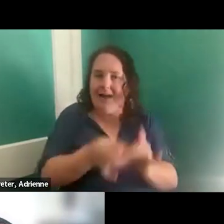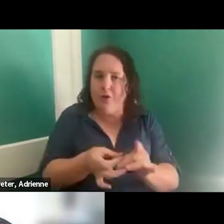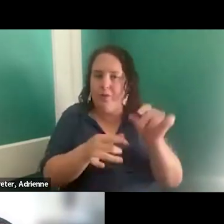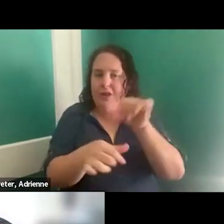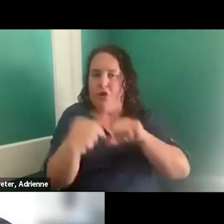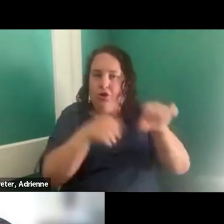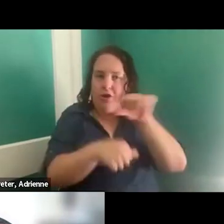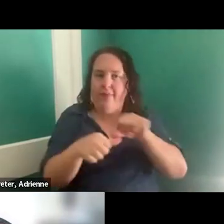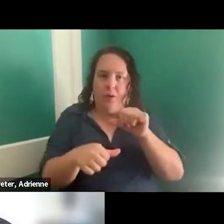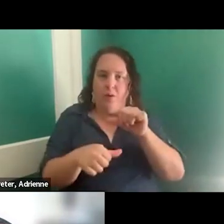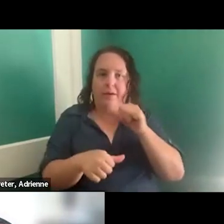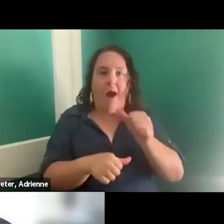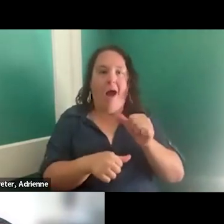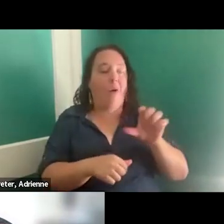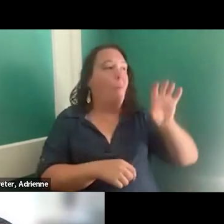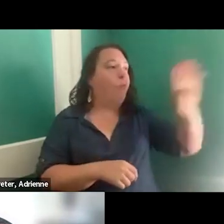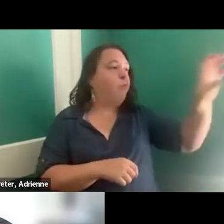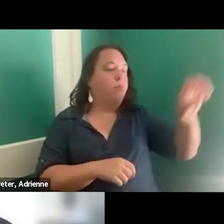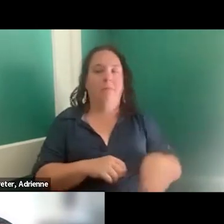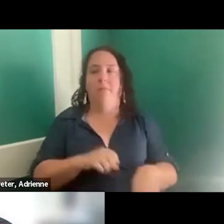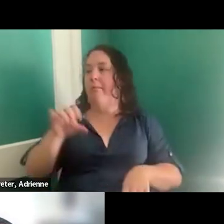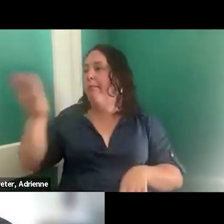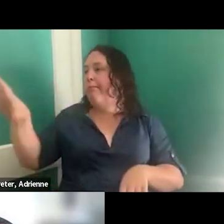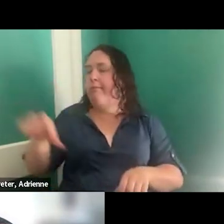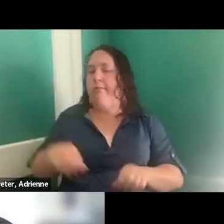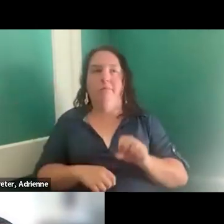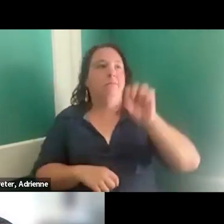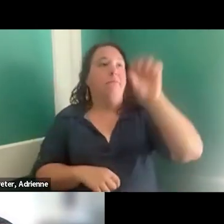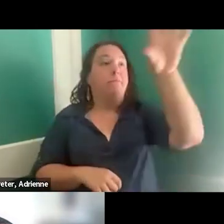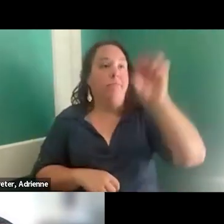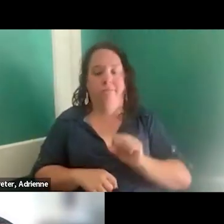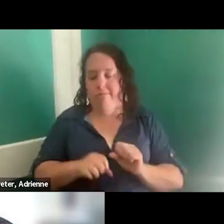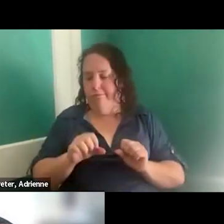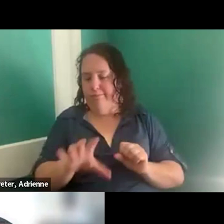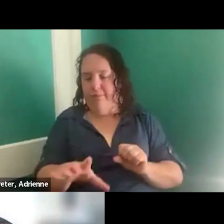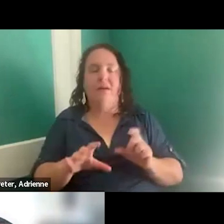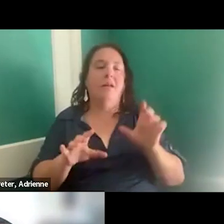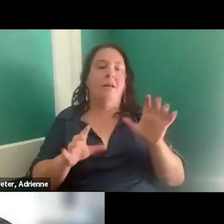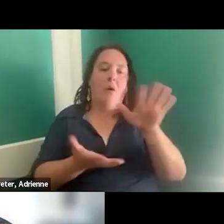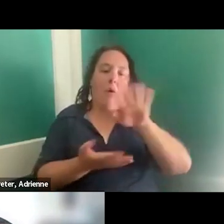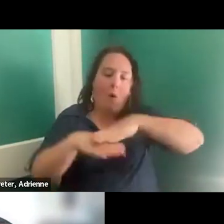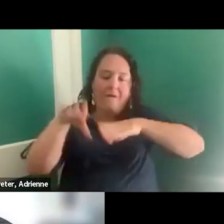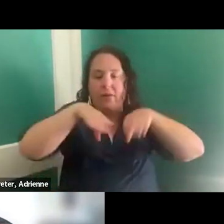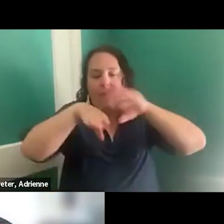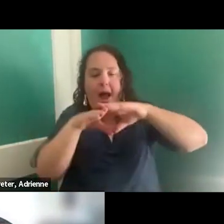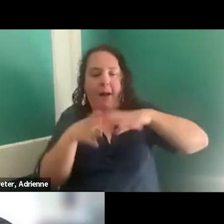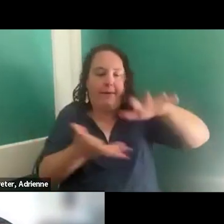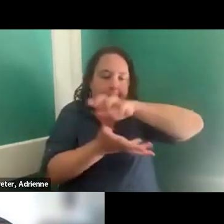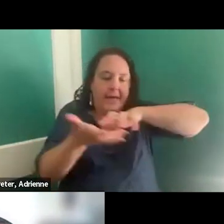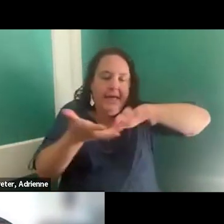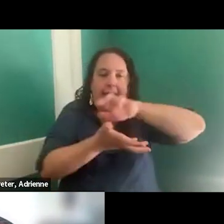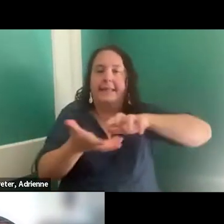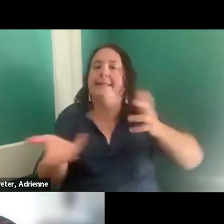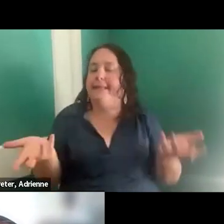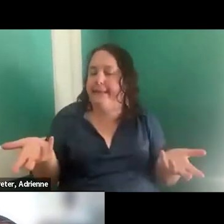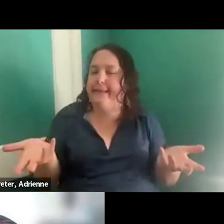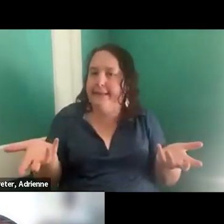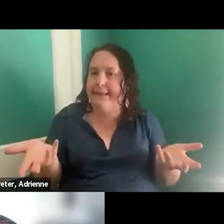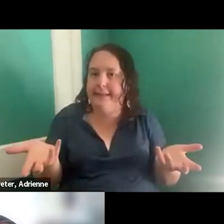General approaches to what is real.